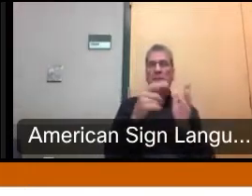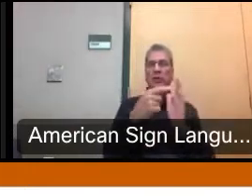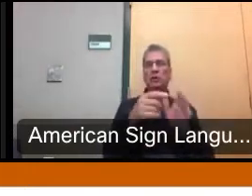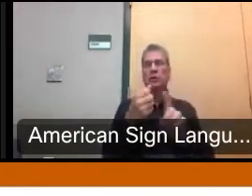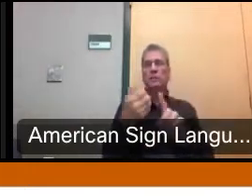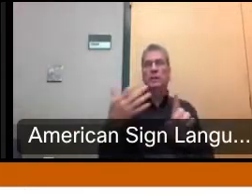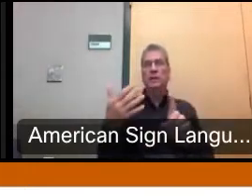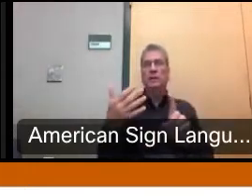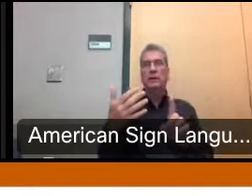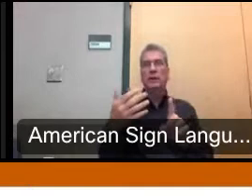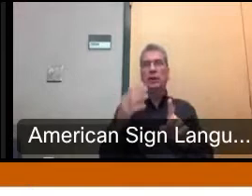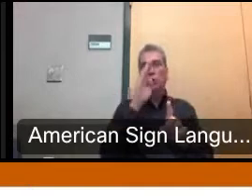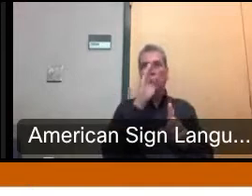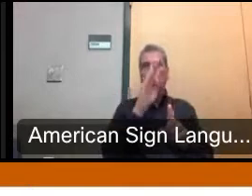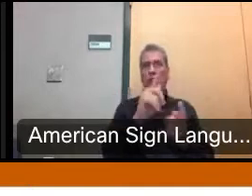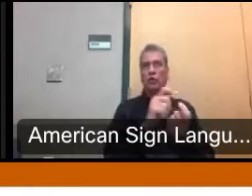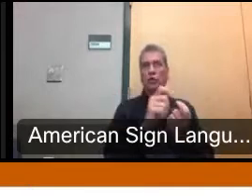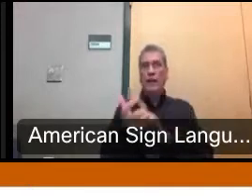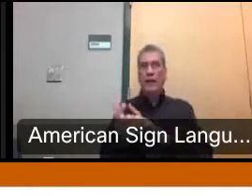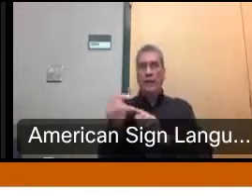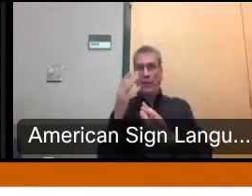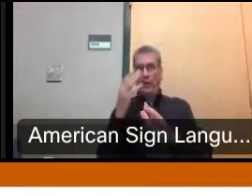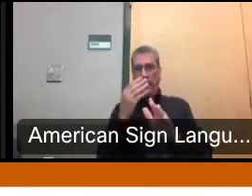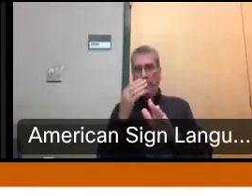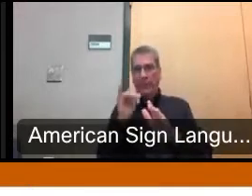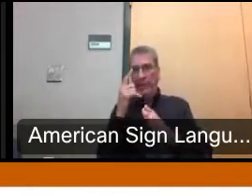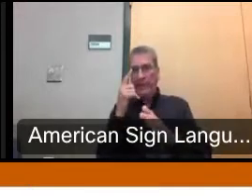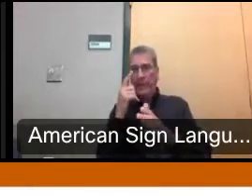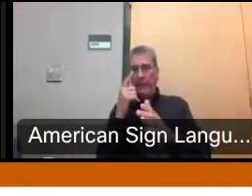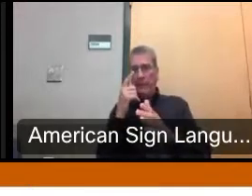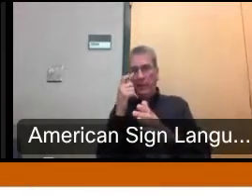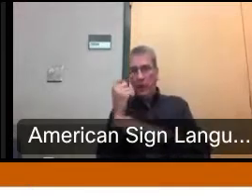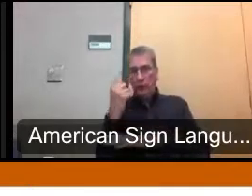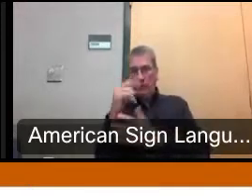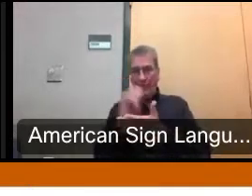was like, a direct translation of that insight into kind of a message.